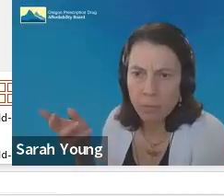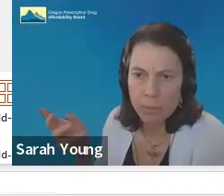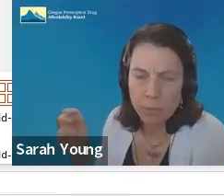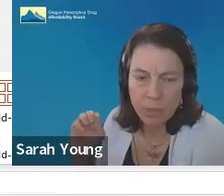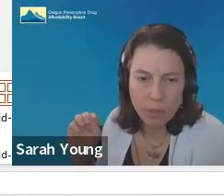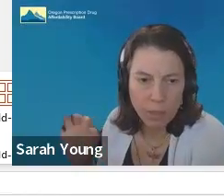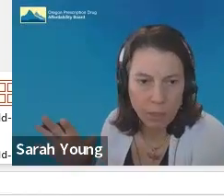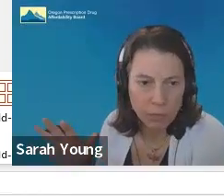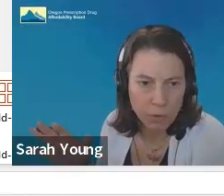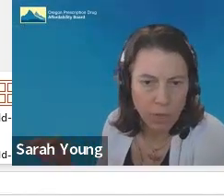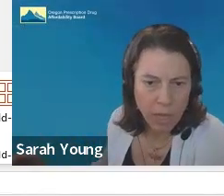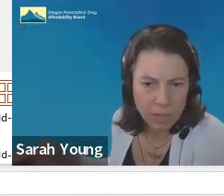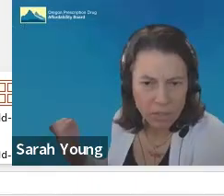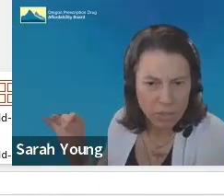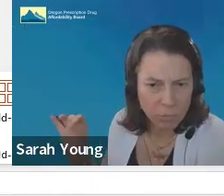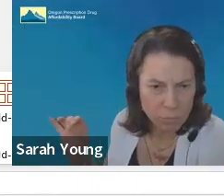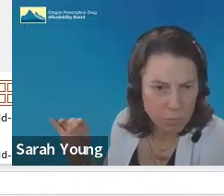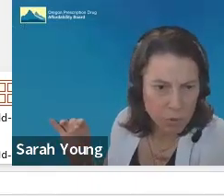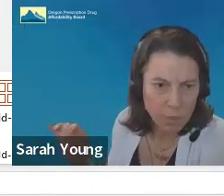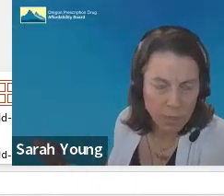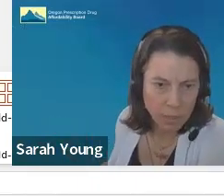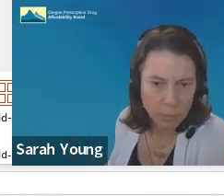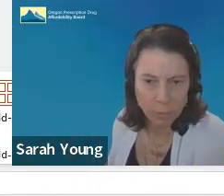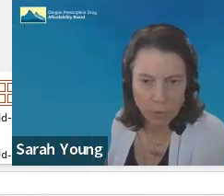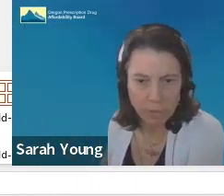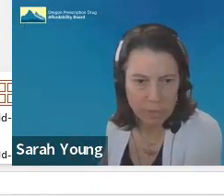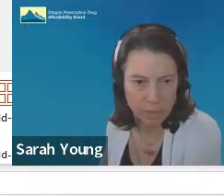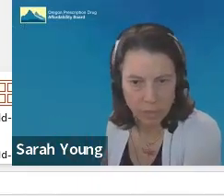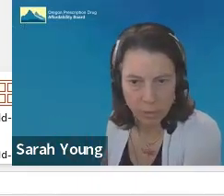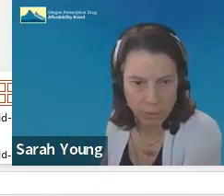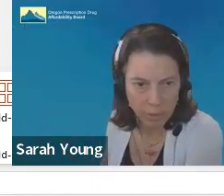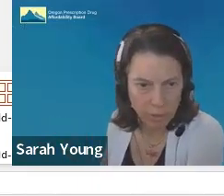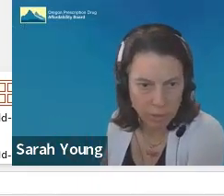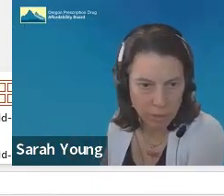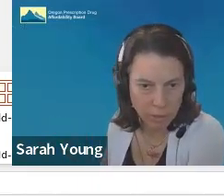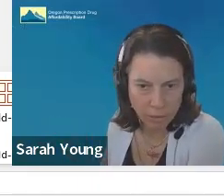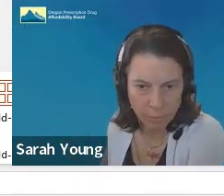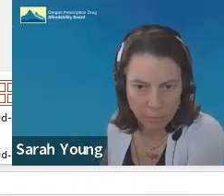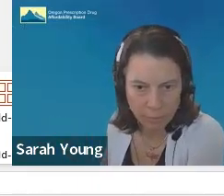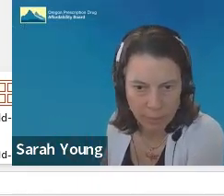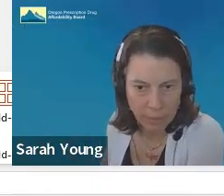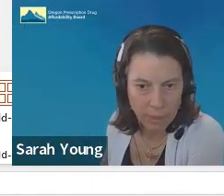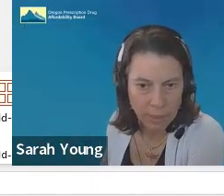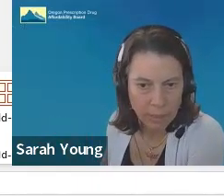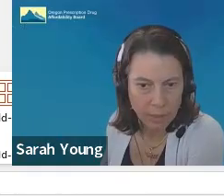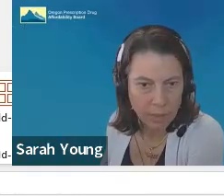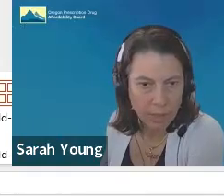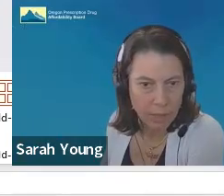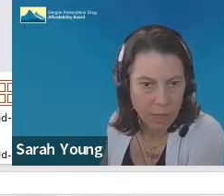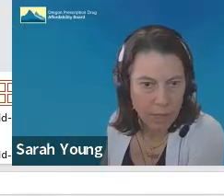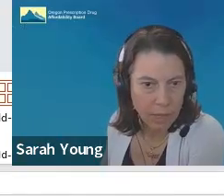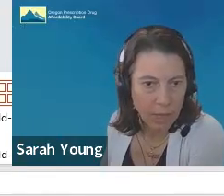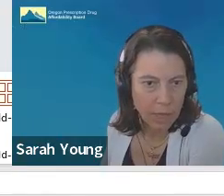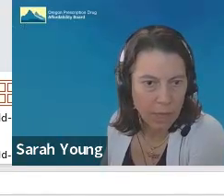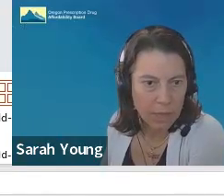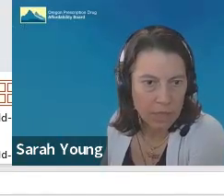it would be helpful and could you zoom that in a couple more clicks actually, Courtney? Um,